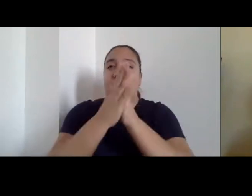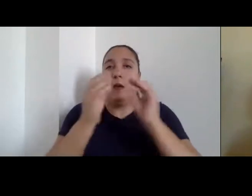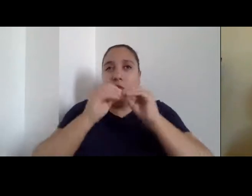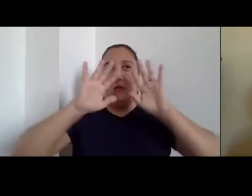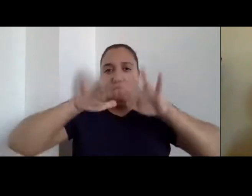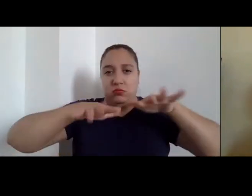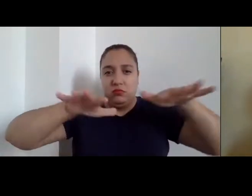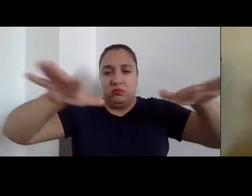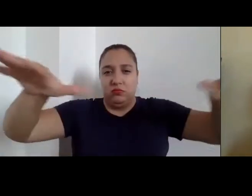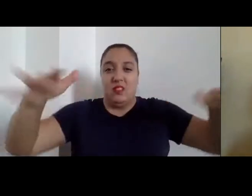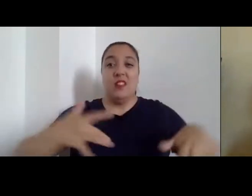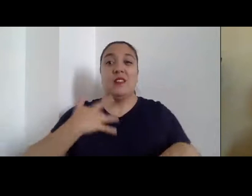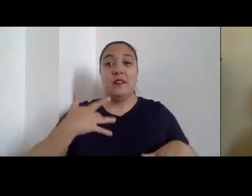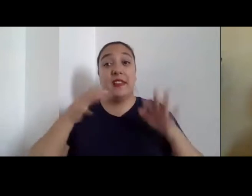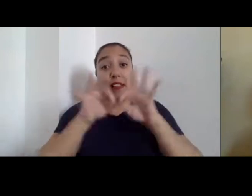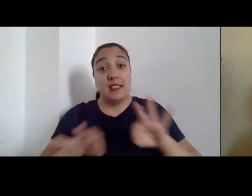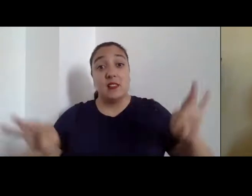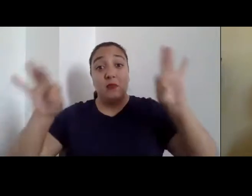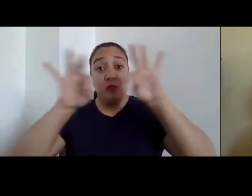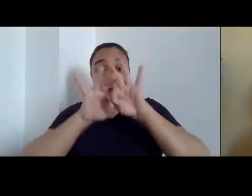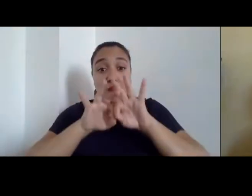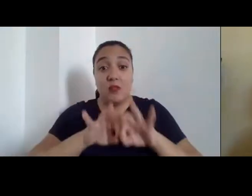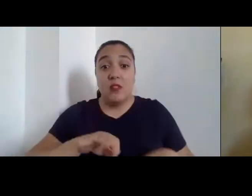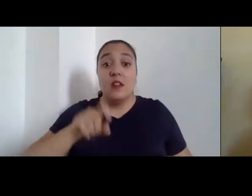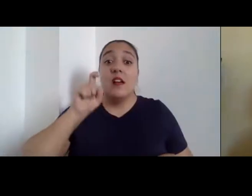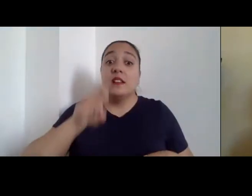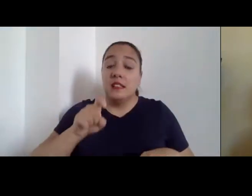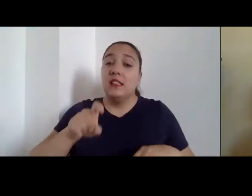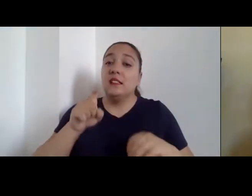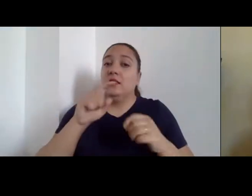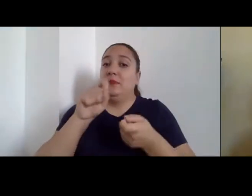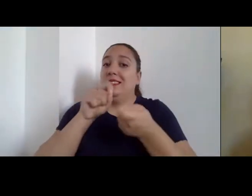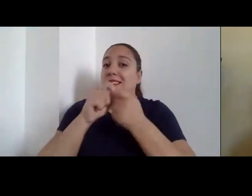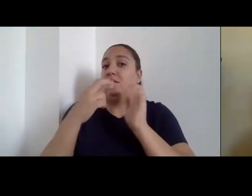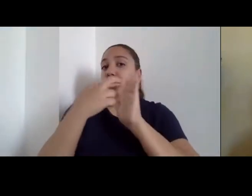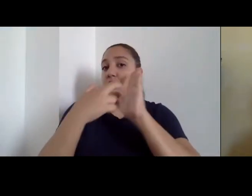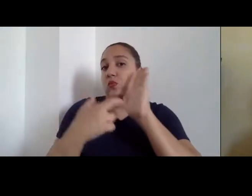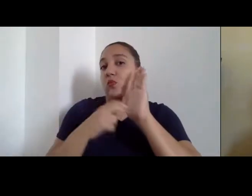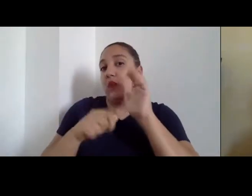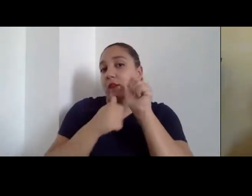important to articulate a series of guidelines in which we hope to hold the space and invite